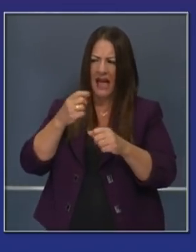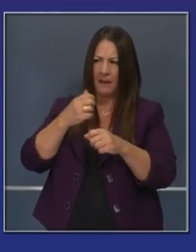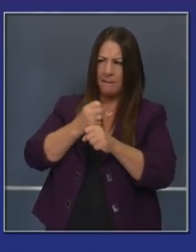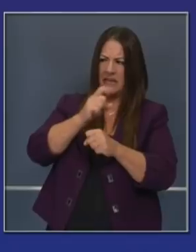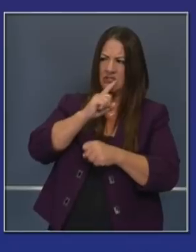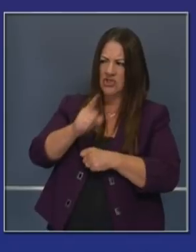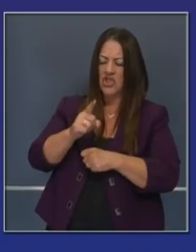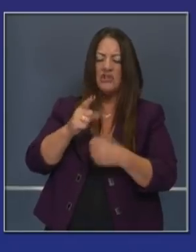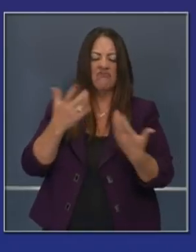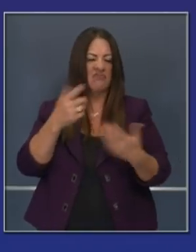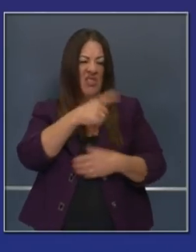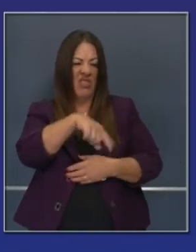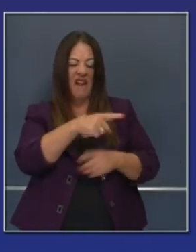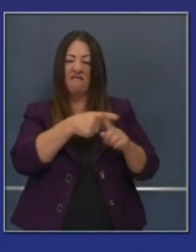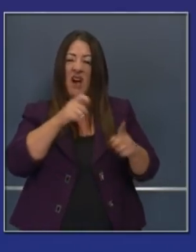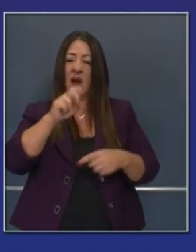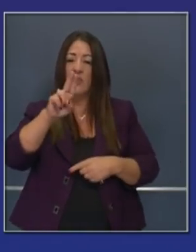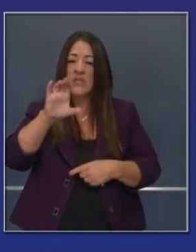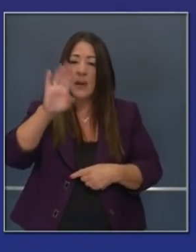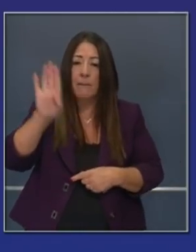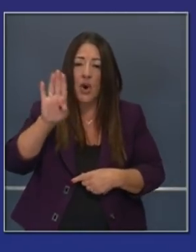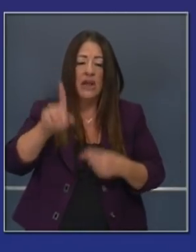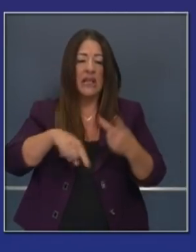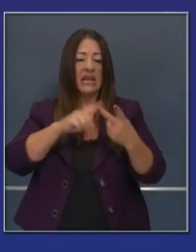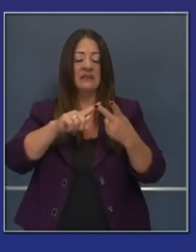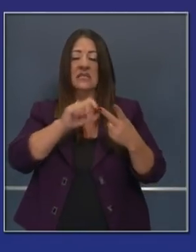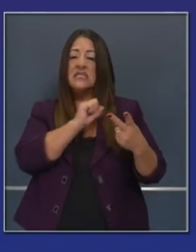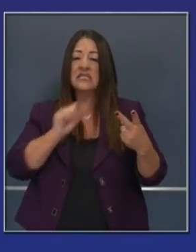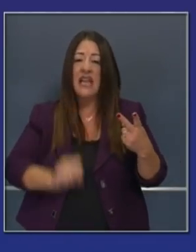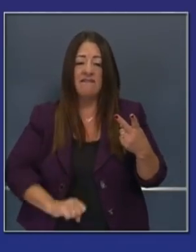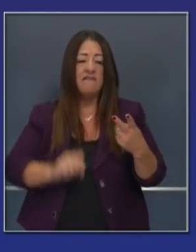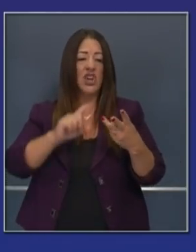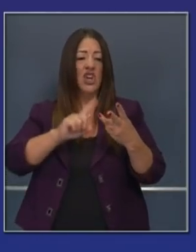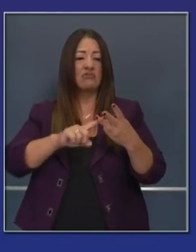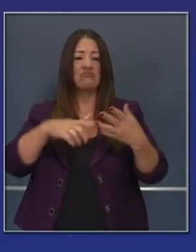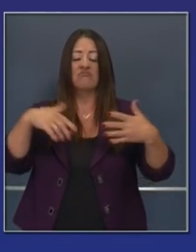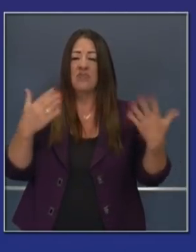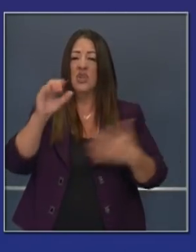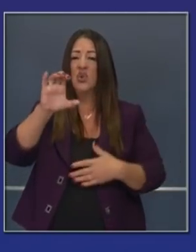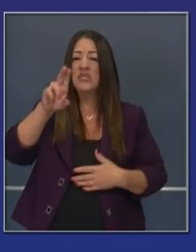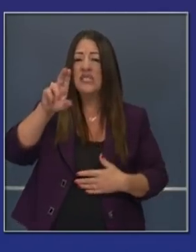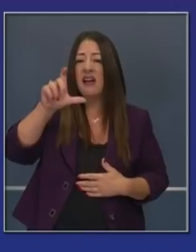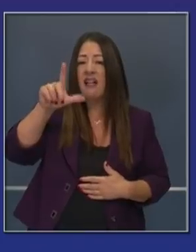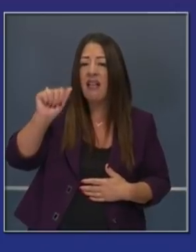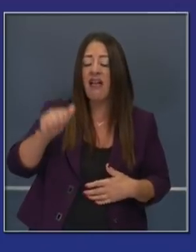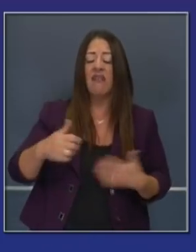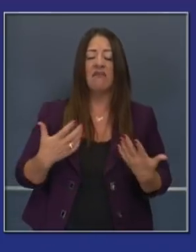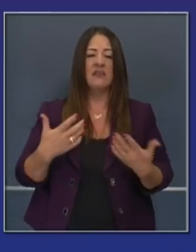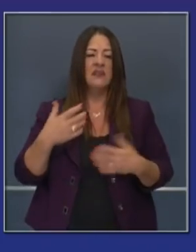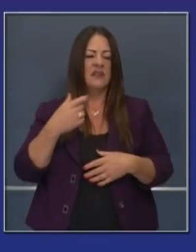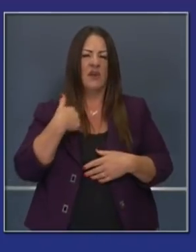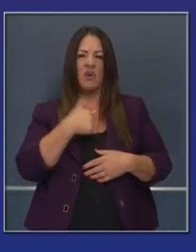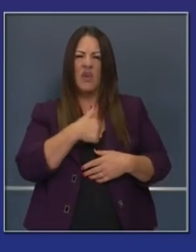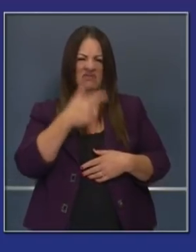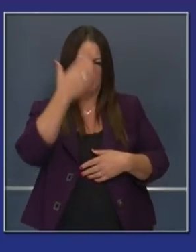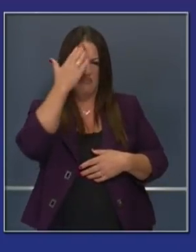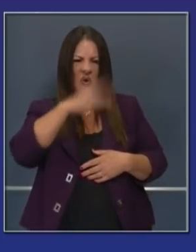TRIALS. JUST TO GIVE YOU AGAIN A SENSE OF THE RESUMES OF SOME OF THE